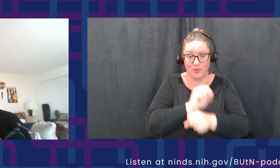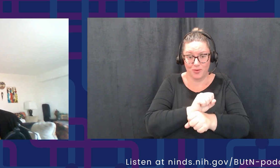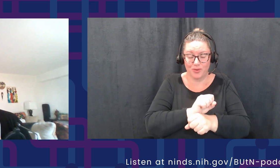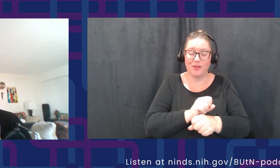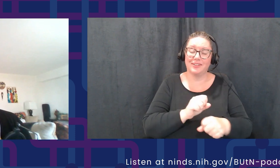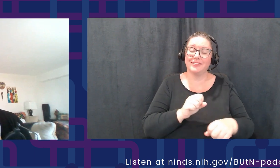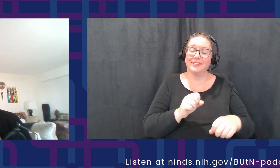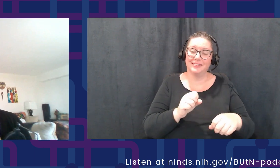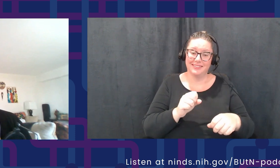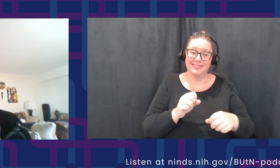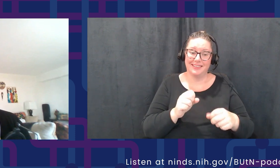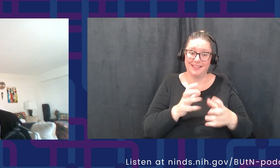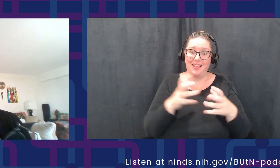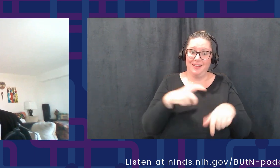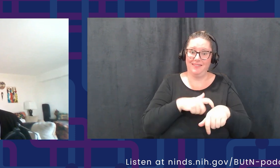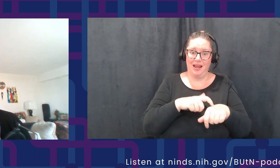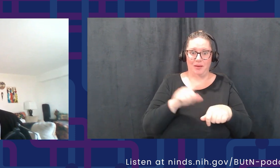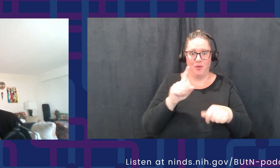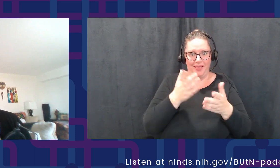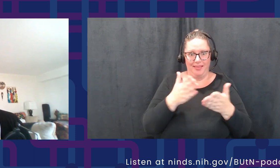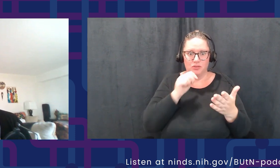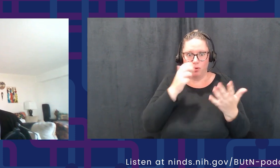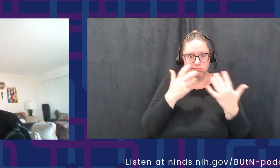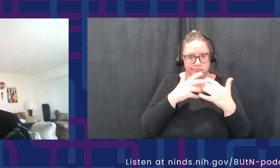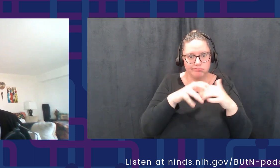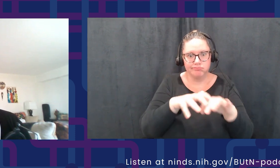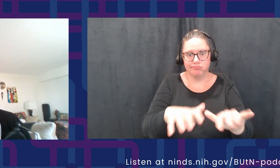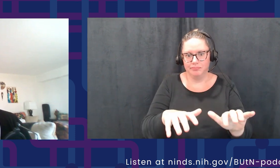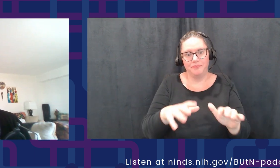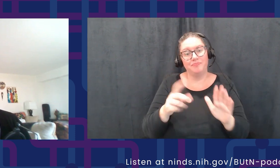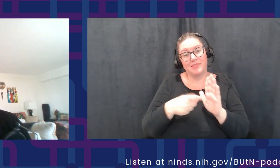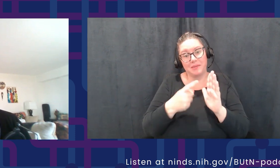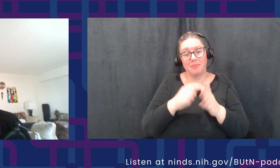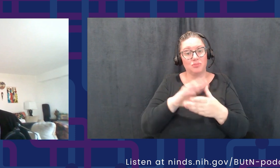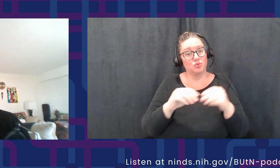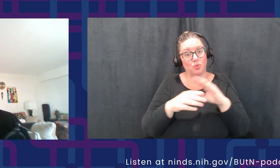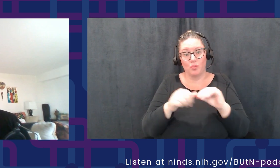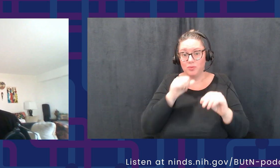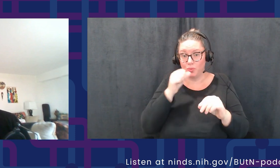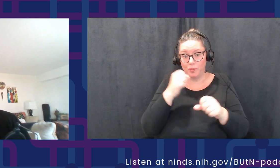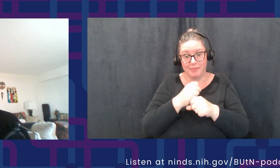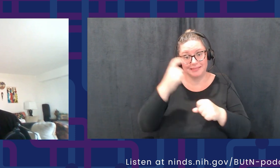There's a lot of times where things don't come together and oftentimes stories don't always make a lot of sense.